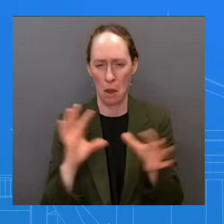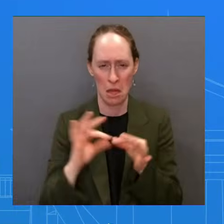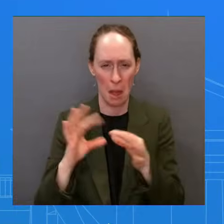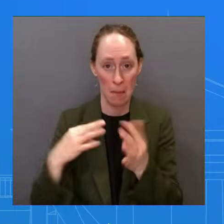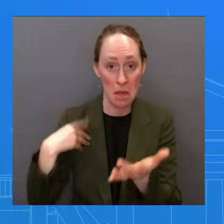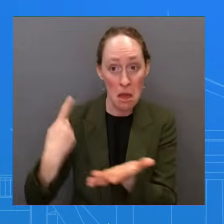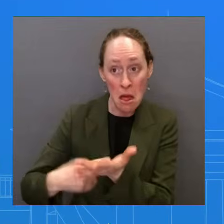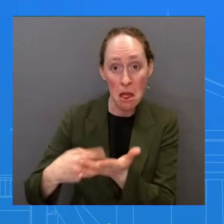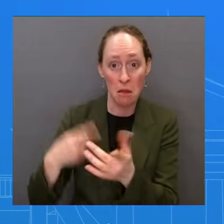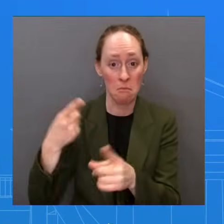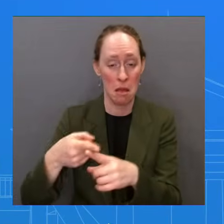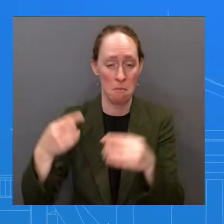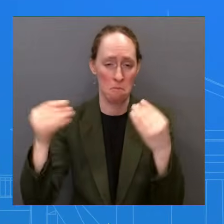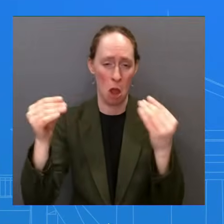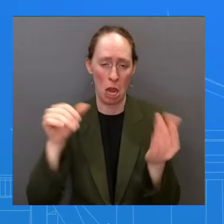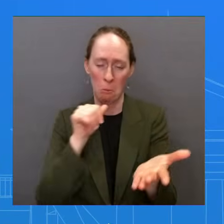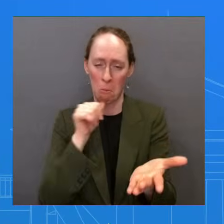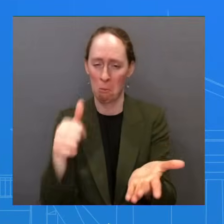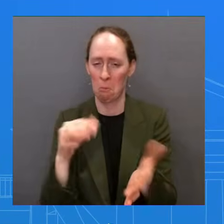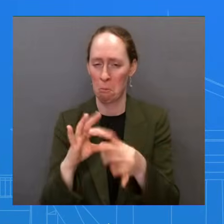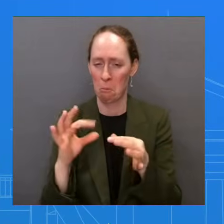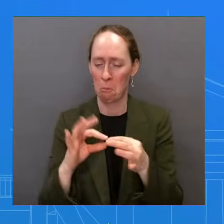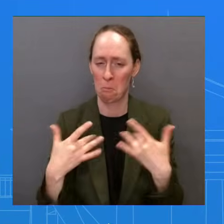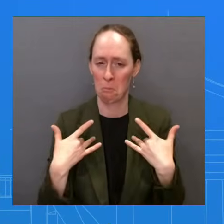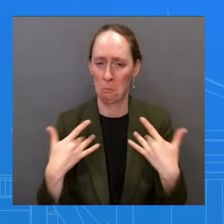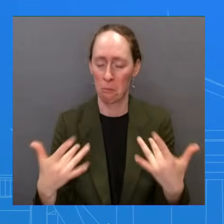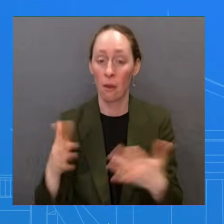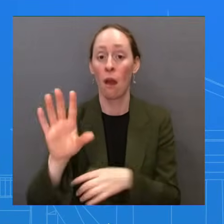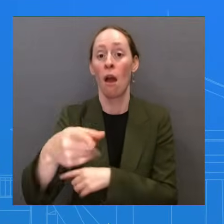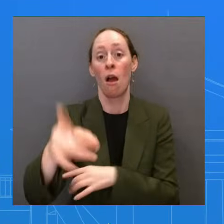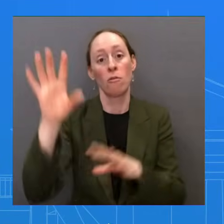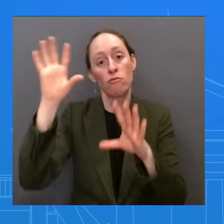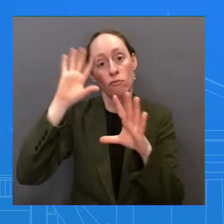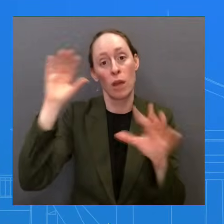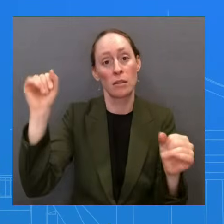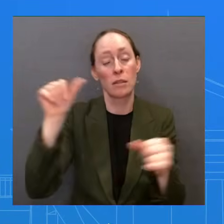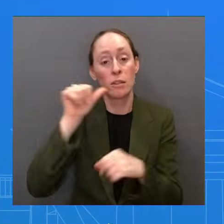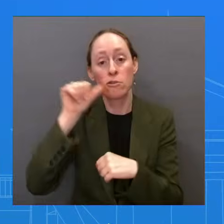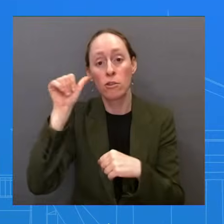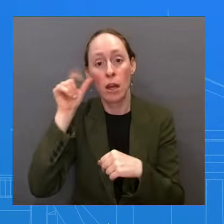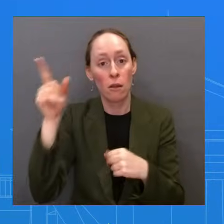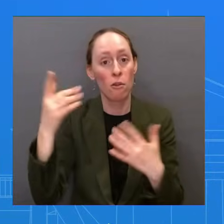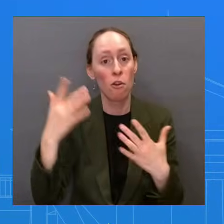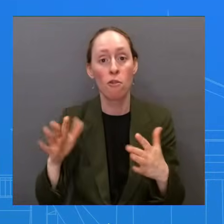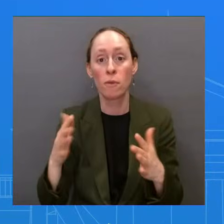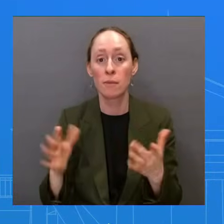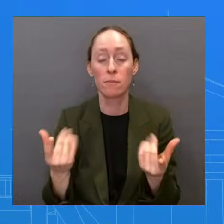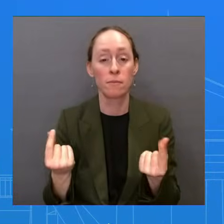that this administration took. Just yesterday, again, at the Rose Garden, he spoke to this. He spoke to the -- the debt ceiling as well.